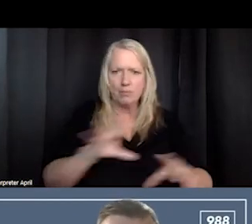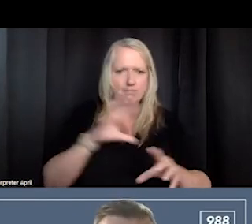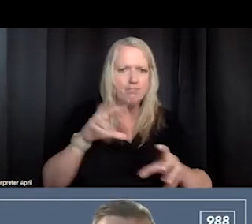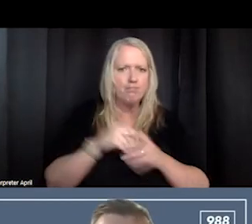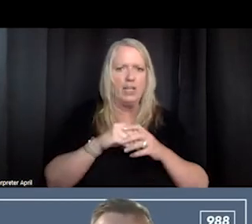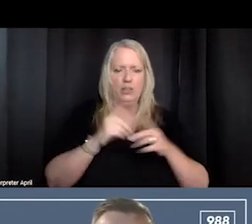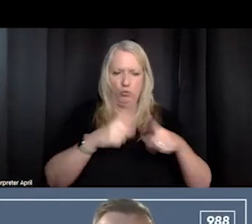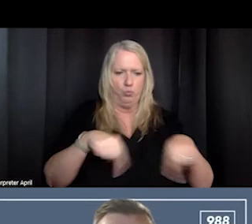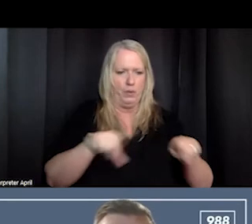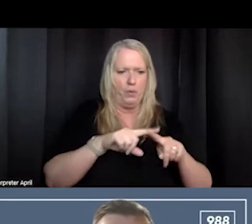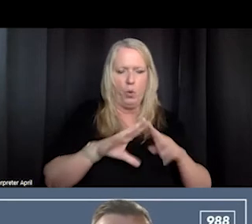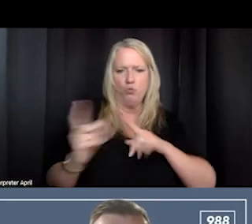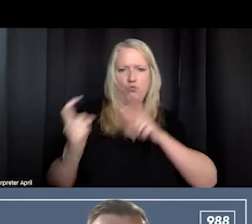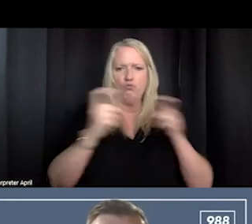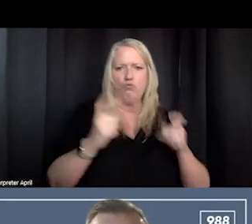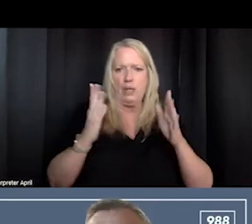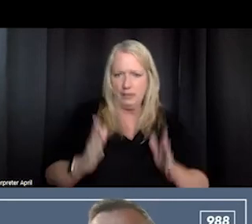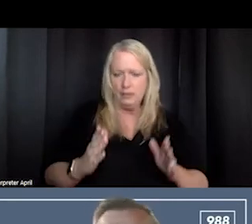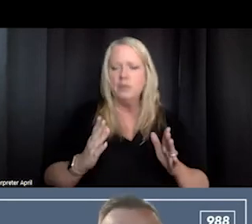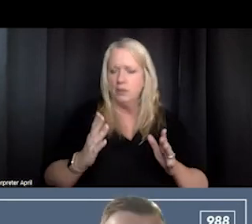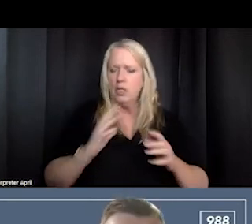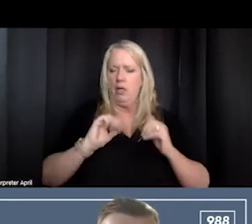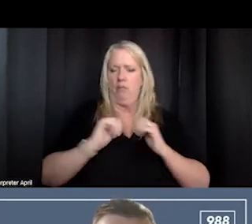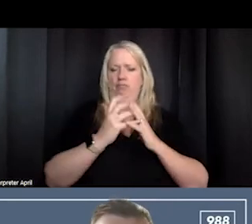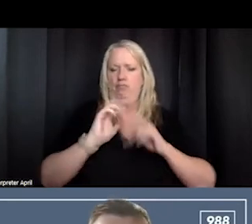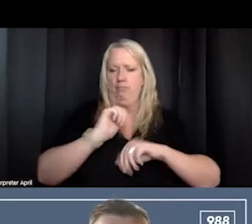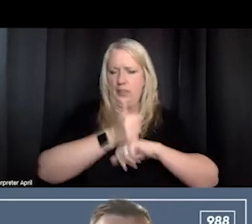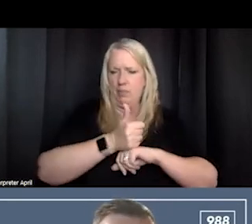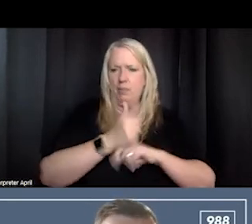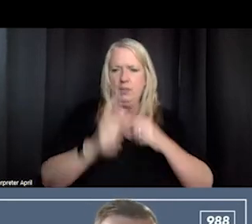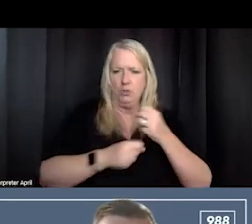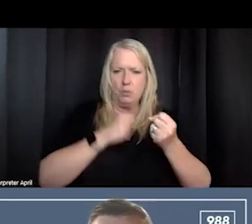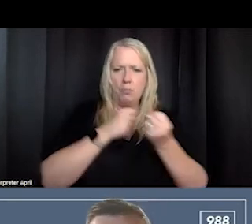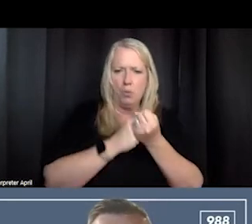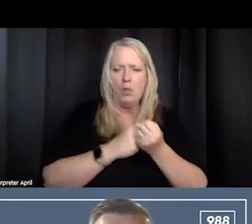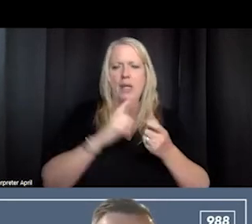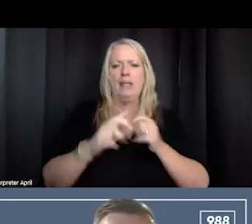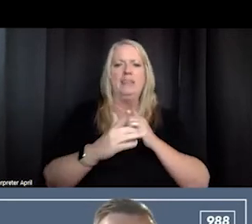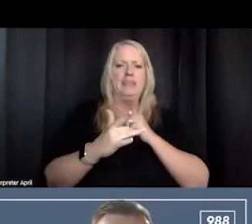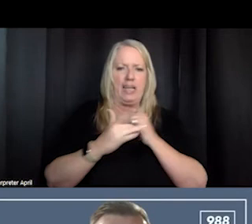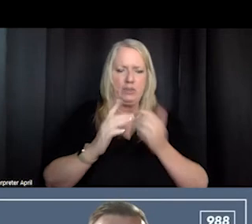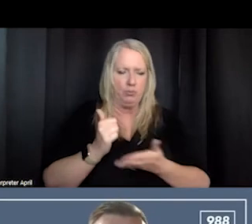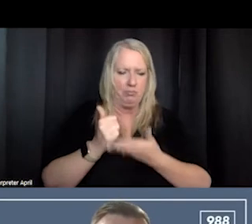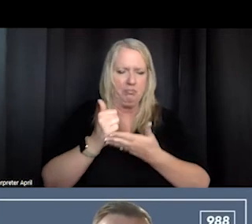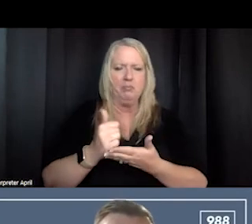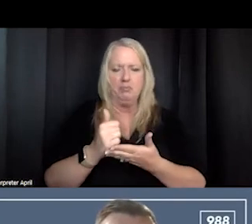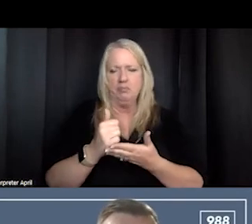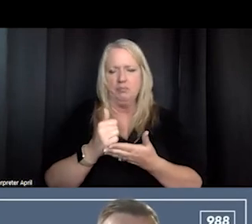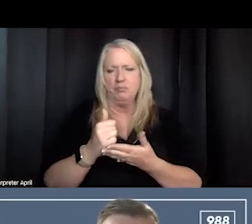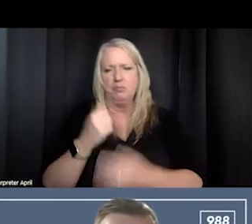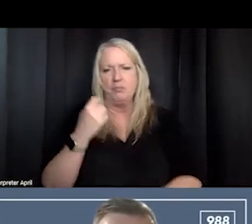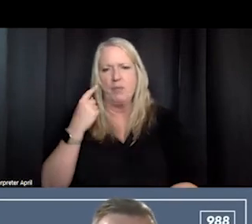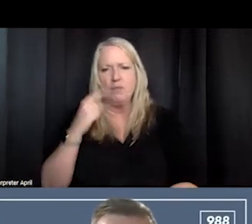GRANTEES AROUND IMPLEMENTATION. AND SUPPORT AND TECHNICAL ASSISTANCE AROUND THE 988 SYSTEM